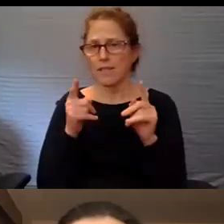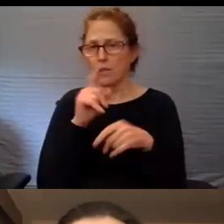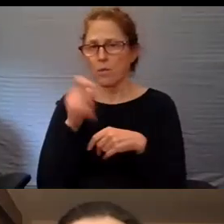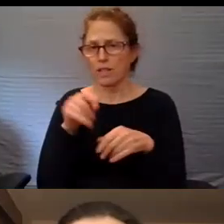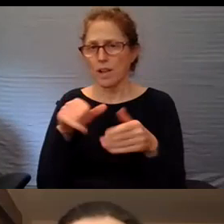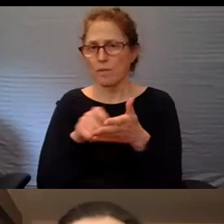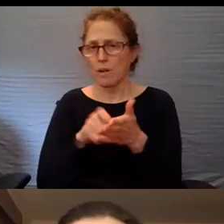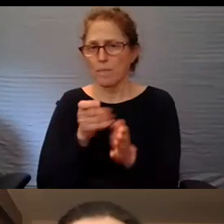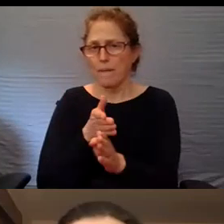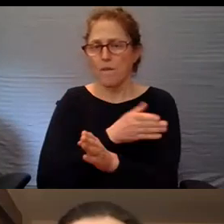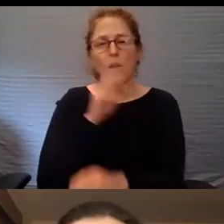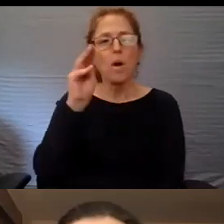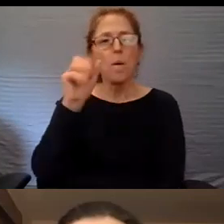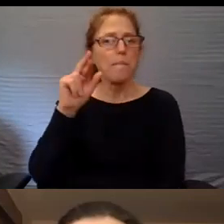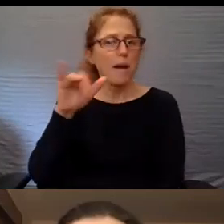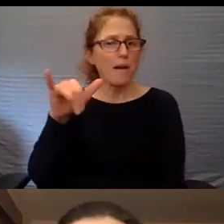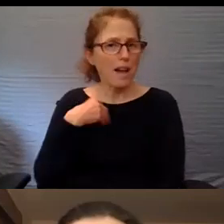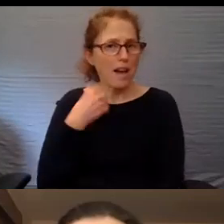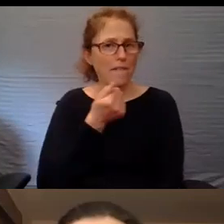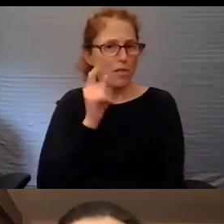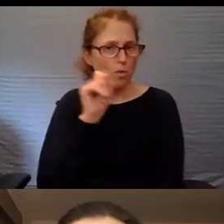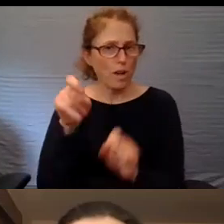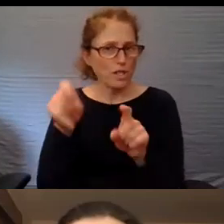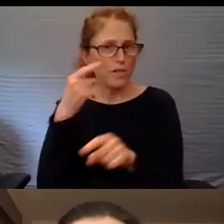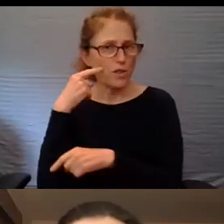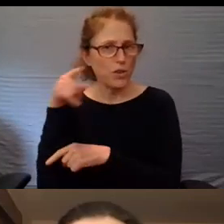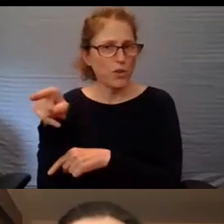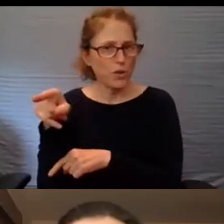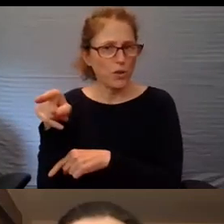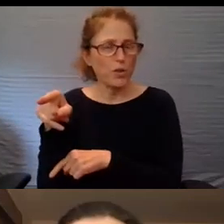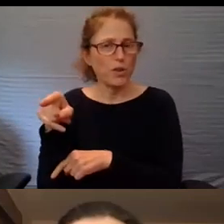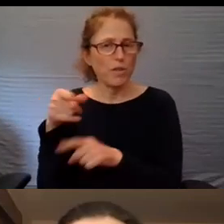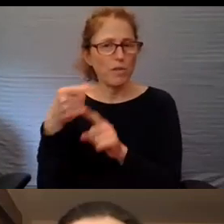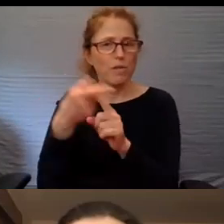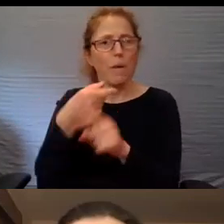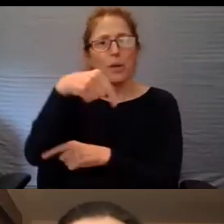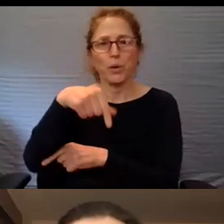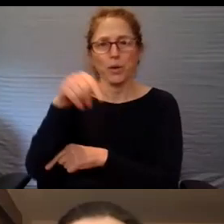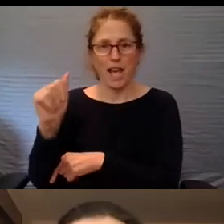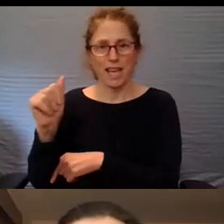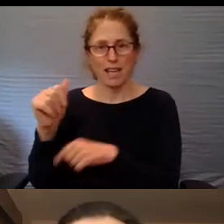Mary, I've got a few questions for you. That were put in the Q&A that I want to go through, if that's okay.